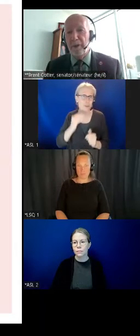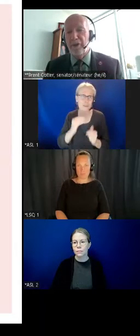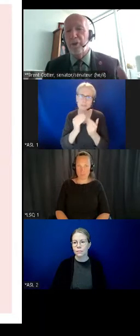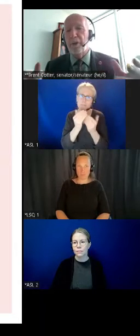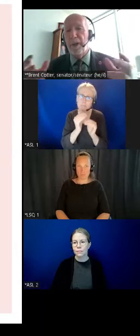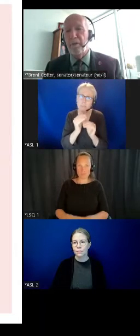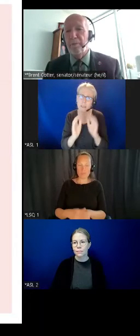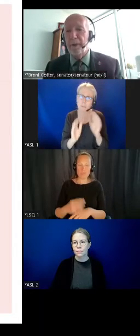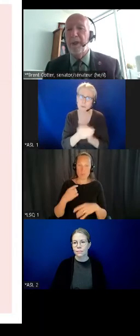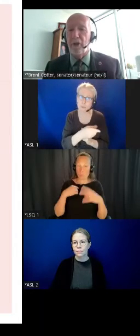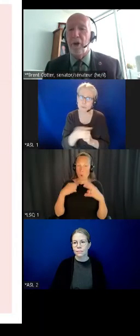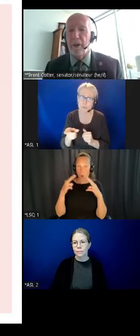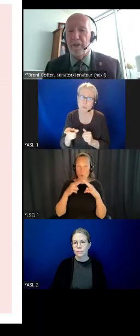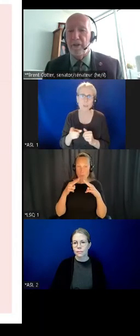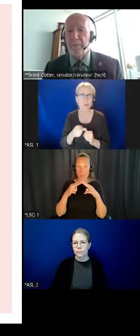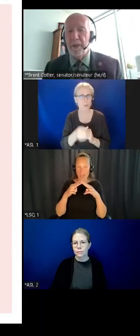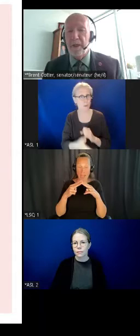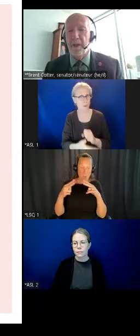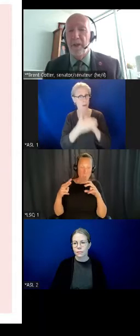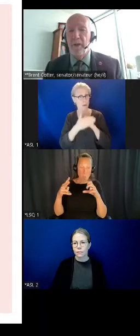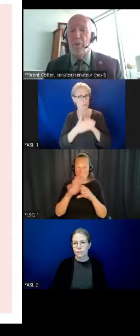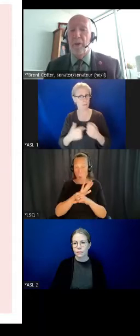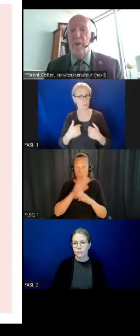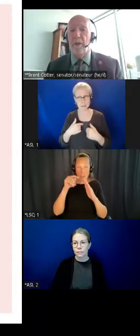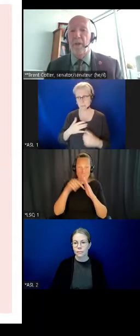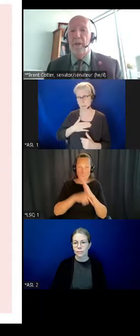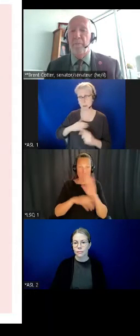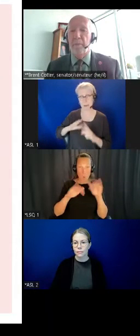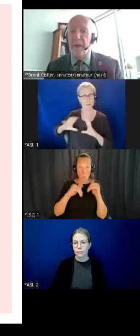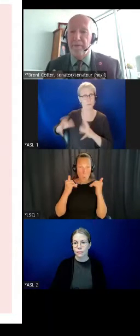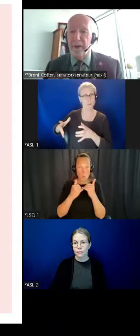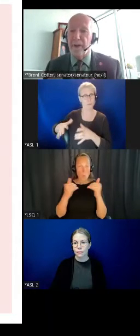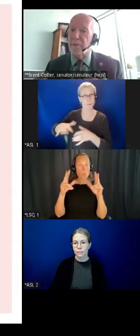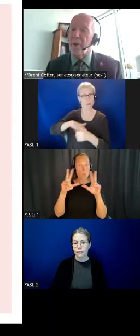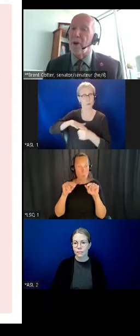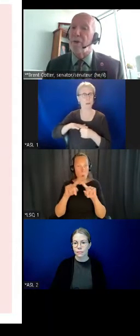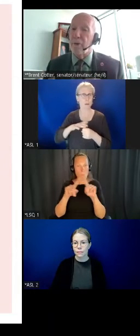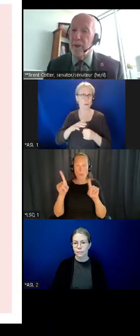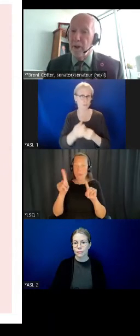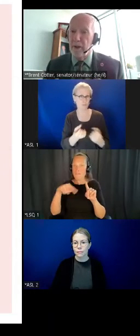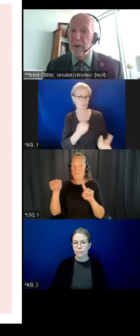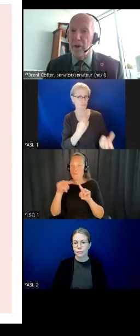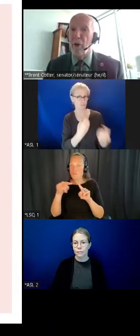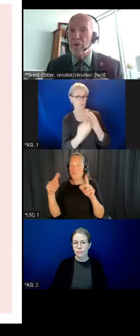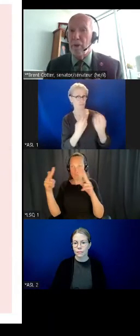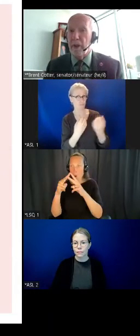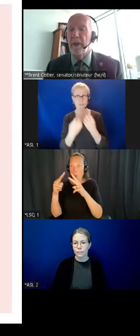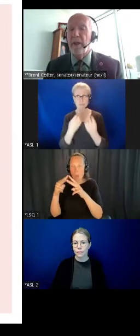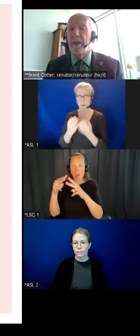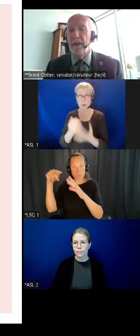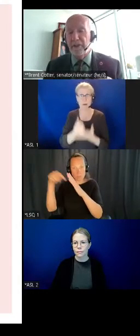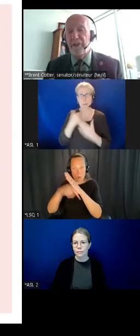THE WAY IN WHICH YOU CAN HELP ME AND COLLEAGUES LIKE ME WILL BENEFIT US. ALSO IN THE LONG RUN